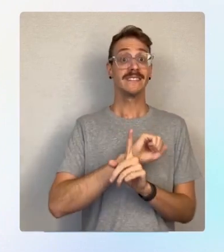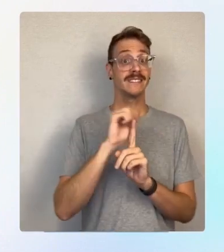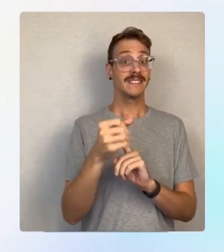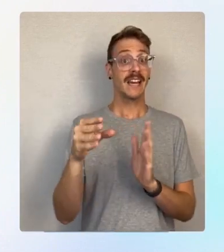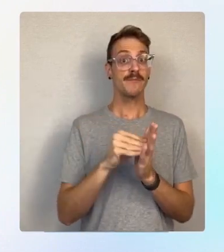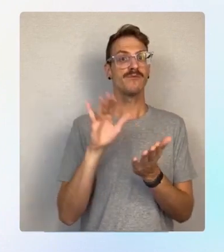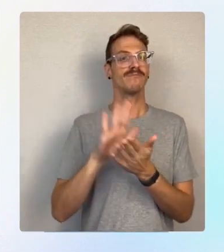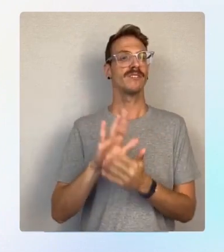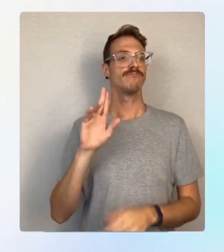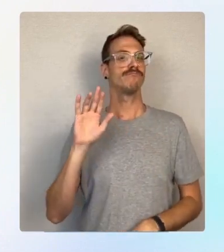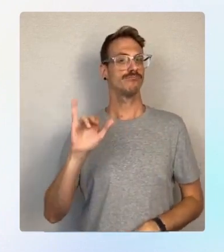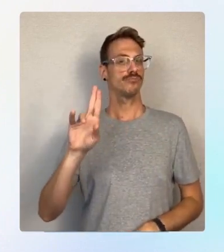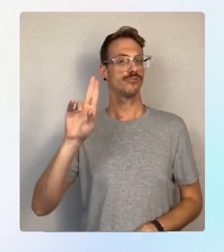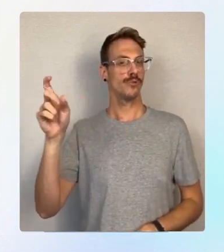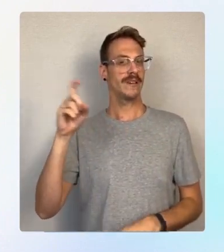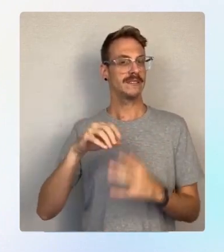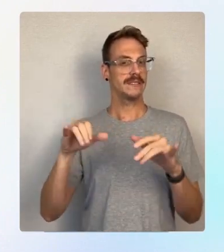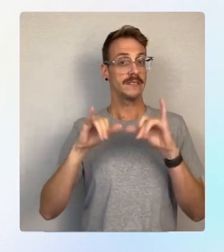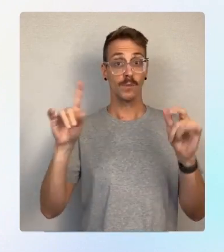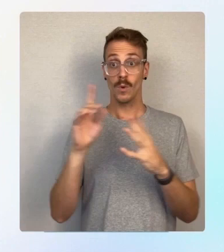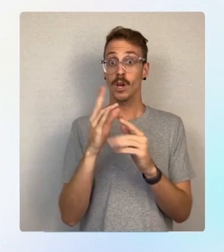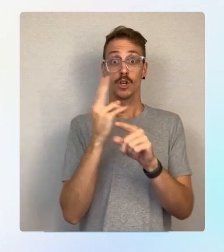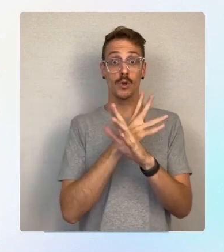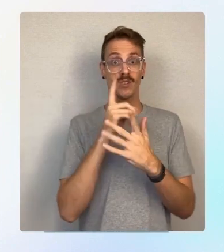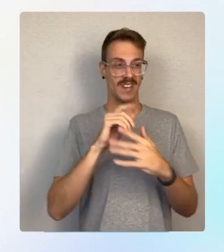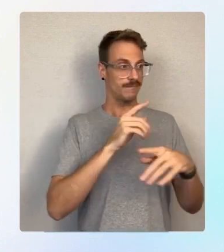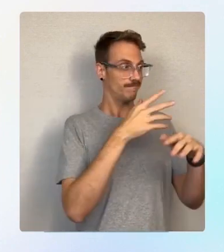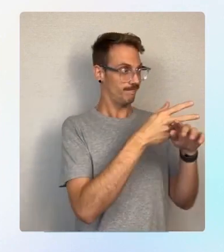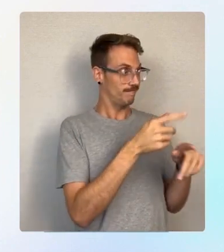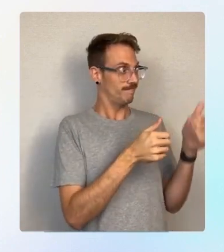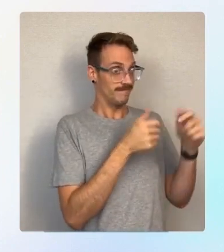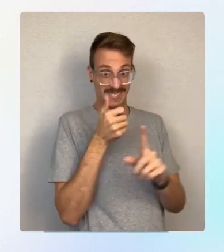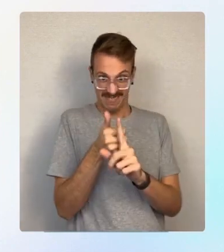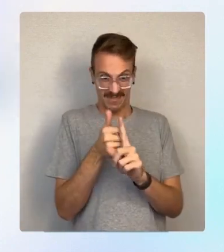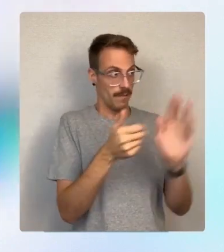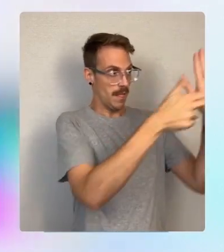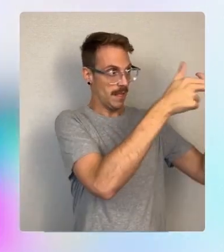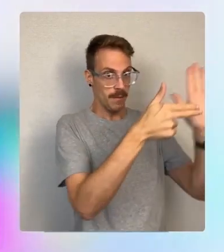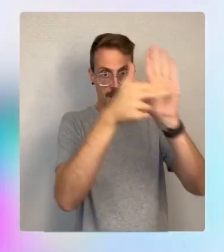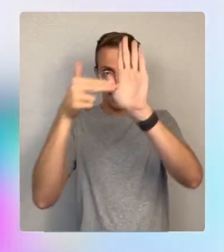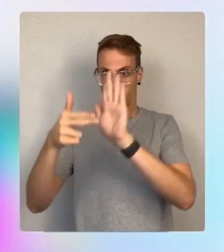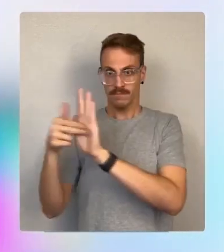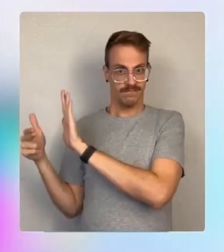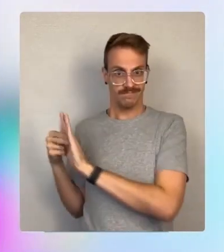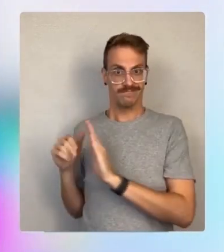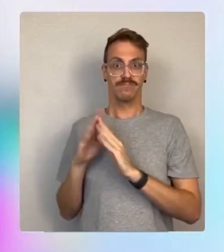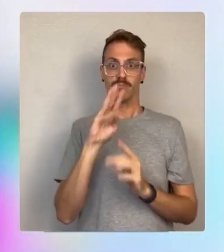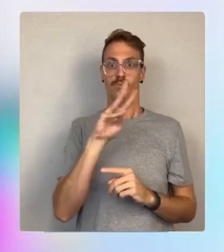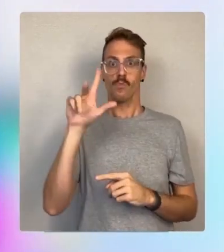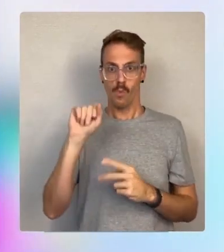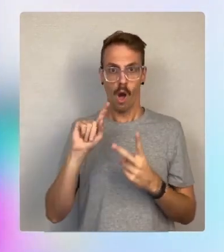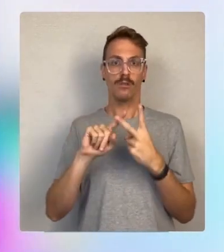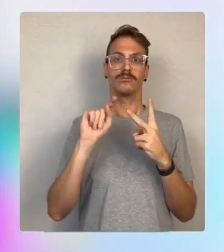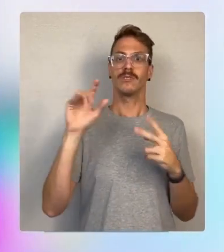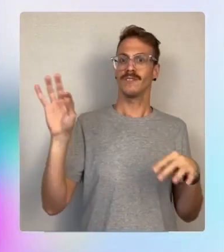with which users can manually tag their walls and furniture. Britta, can you tell us more